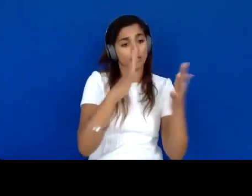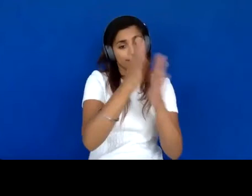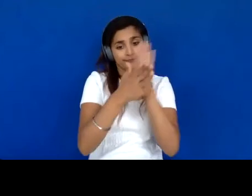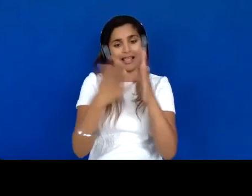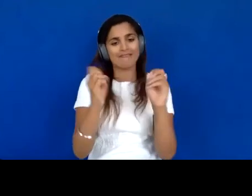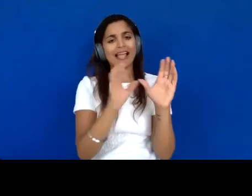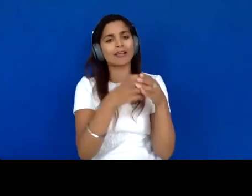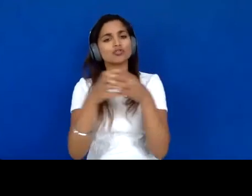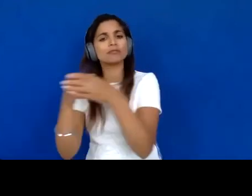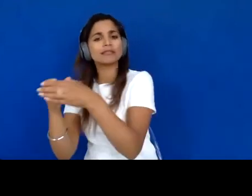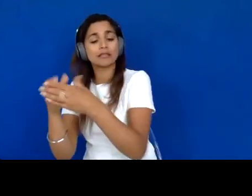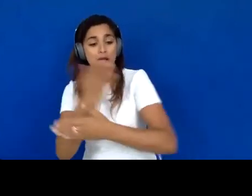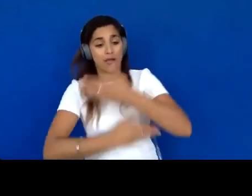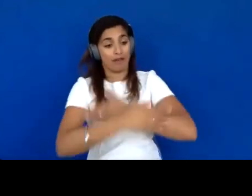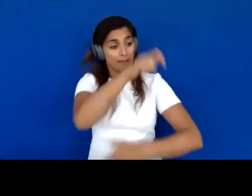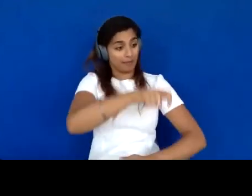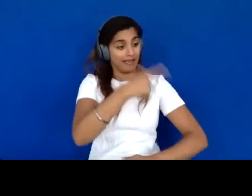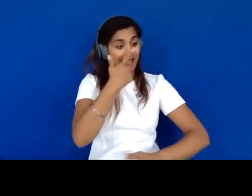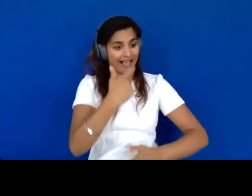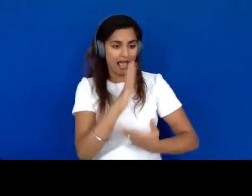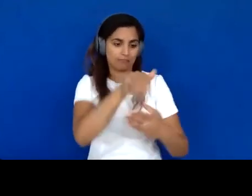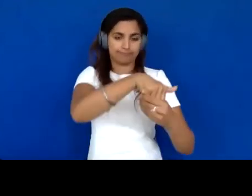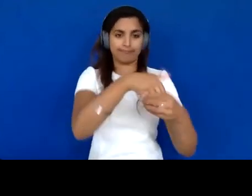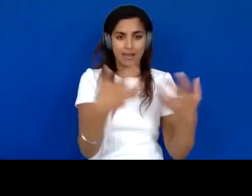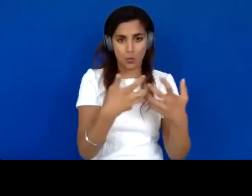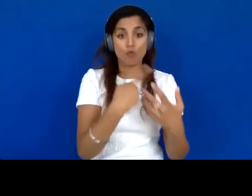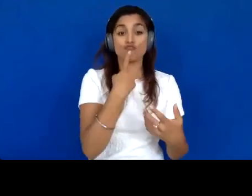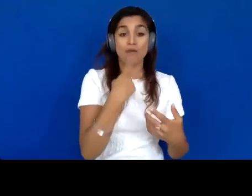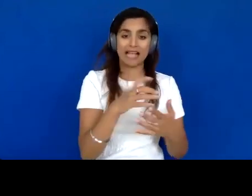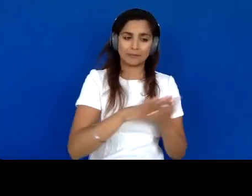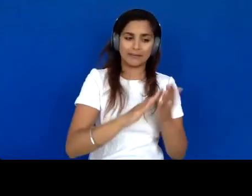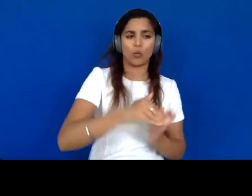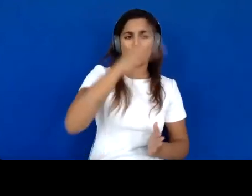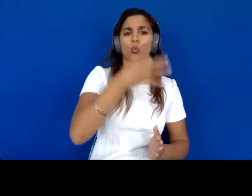light system of red for highly impaired amber or partially impaired and green